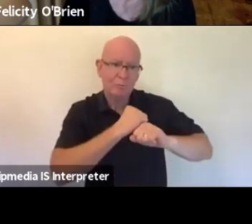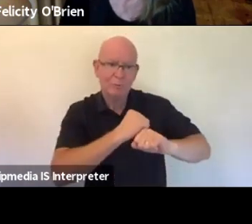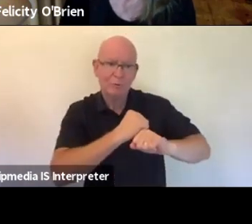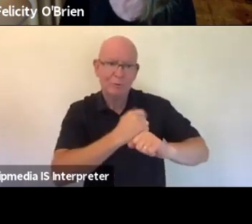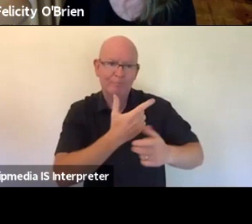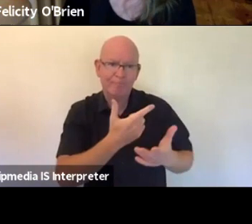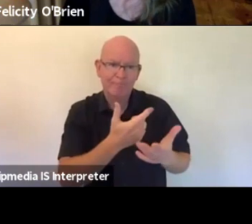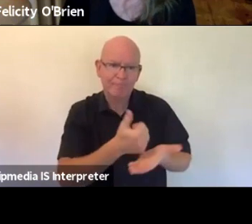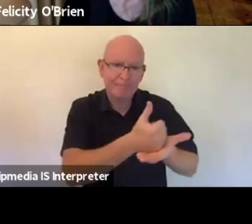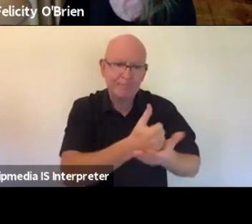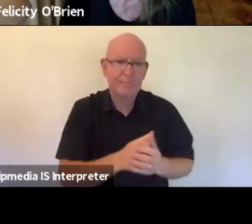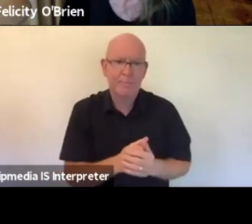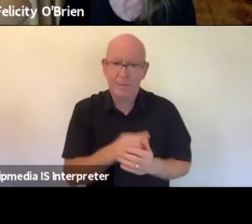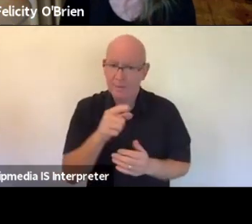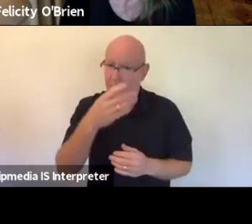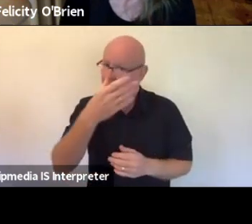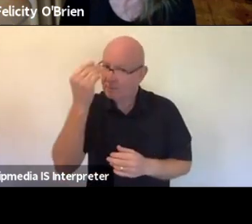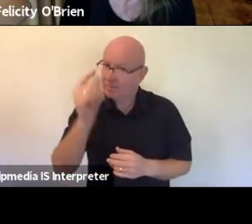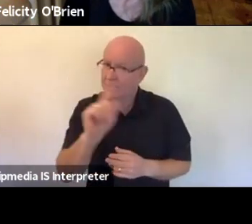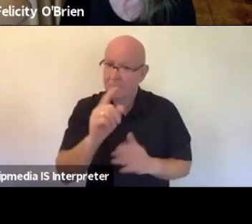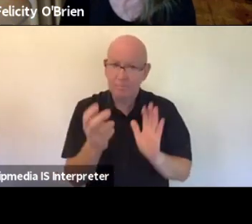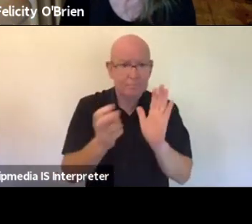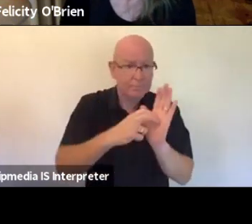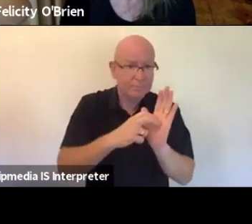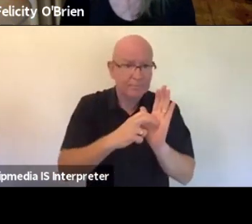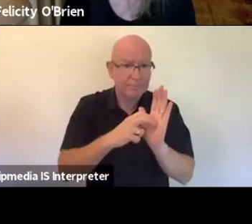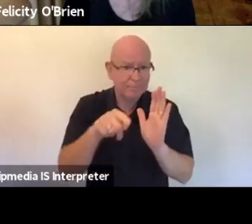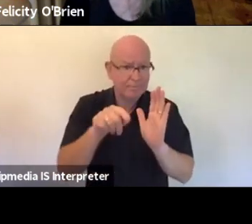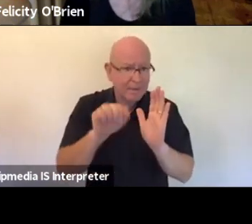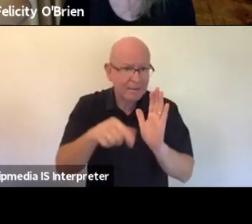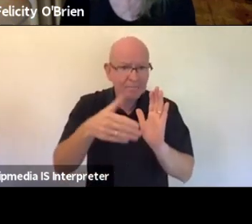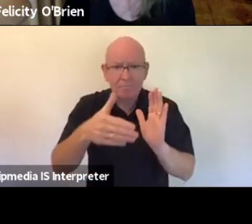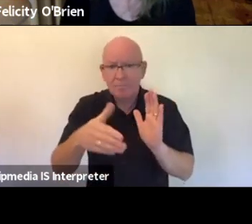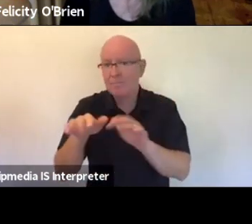from representatives from India, Kenya, Timor Leste, and Indonesia.